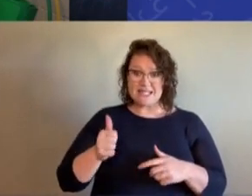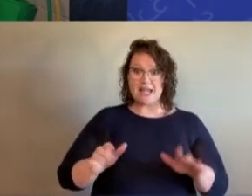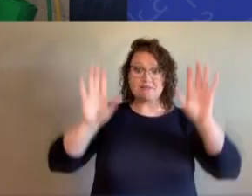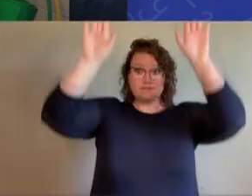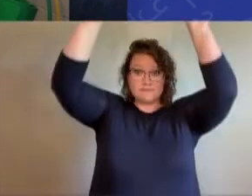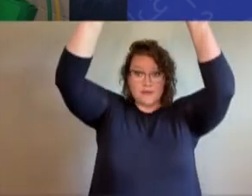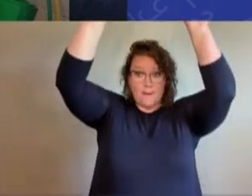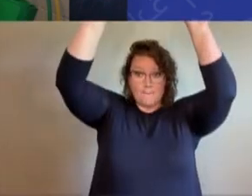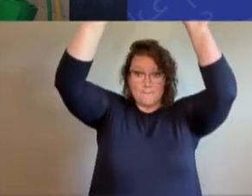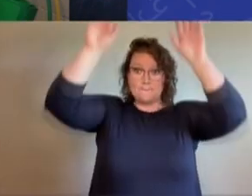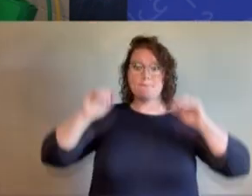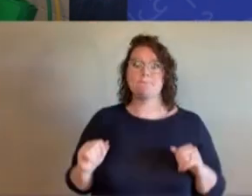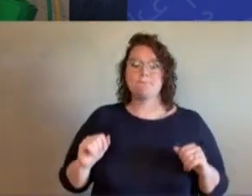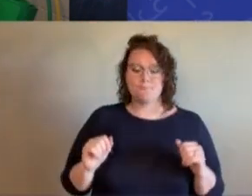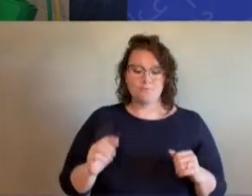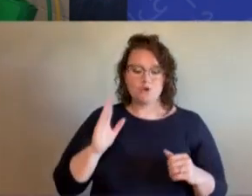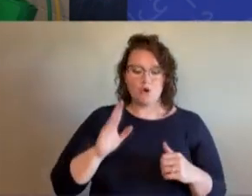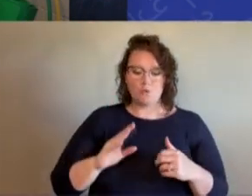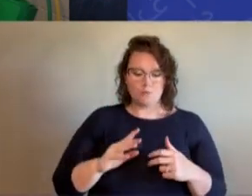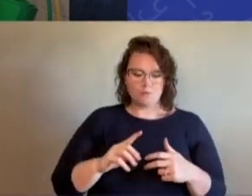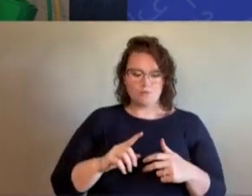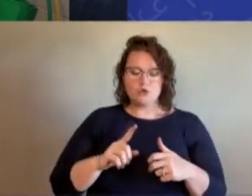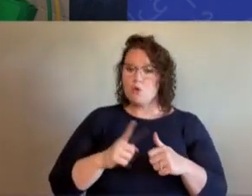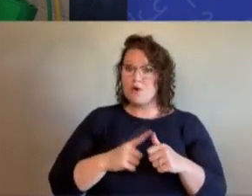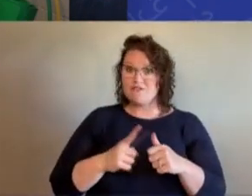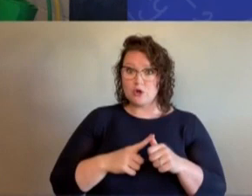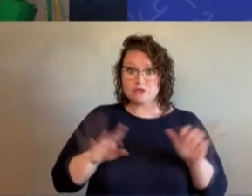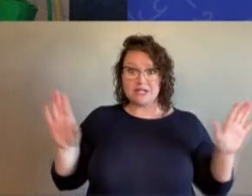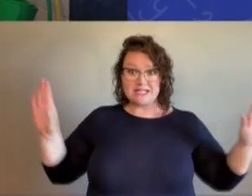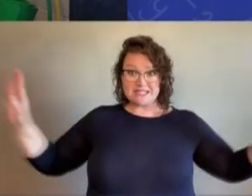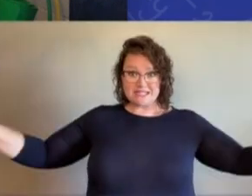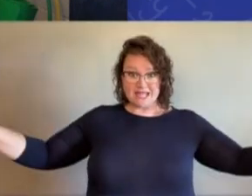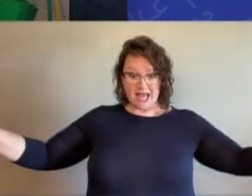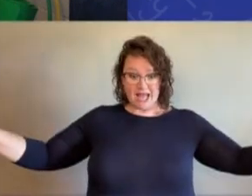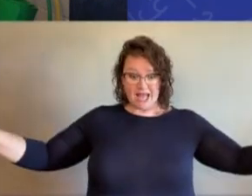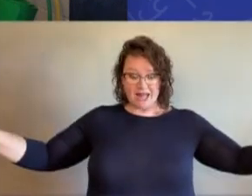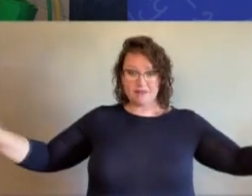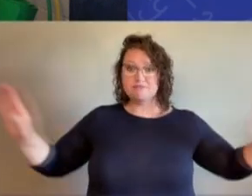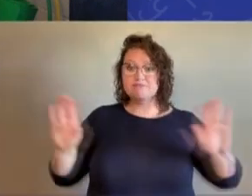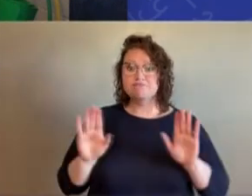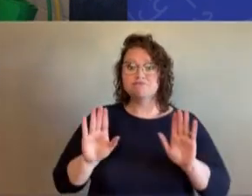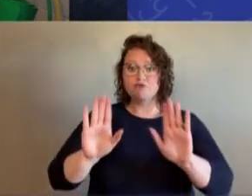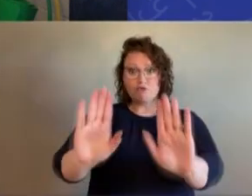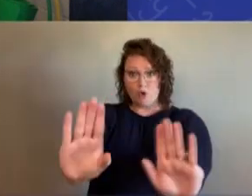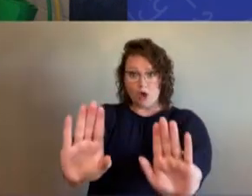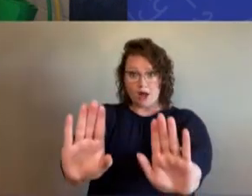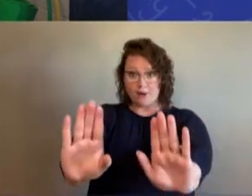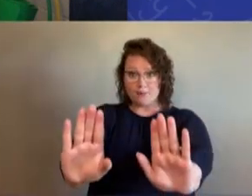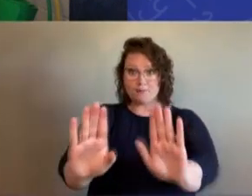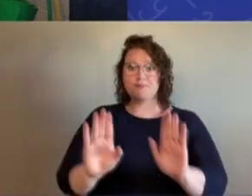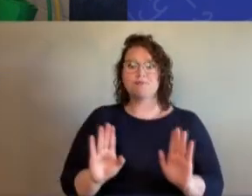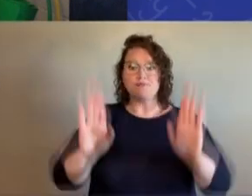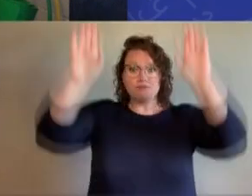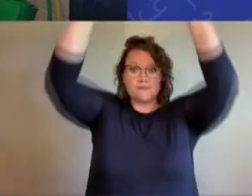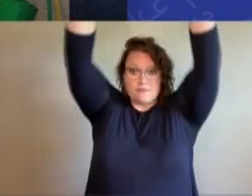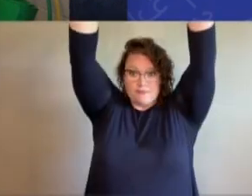We are going to hold our arms in place and do 10 arm circles while holding our hands up.